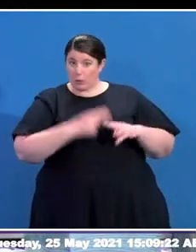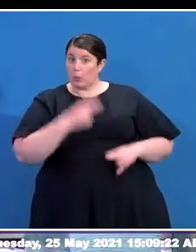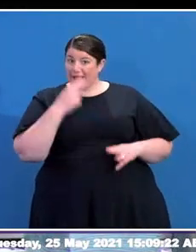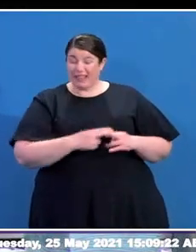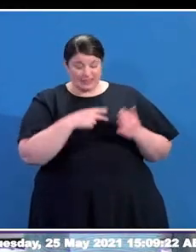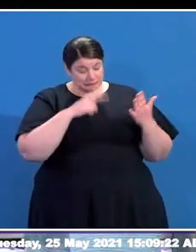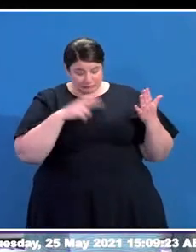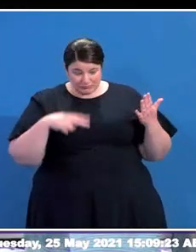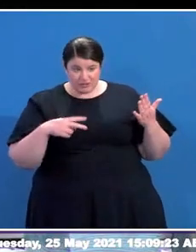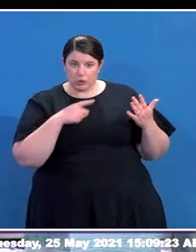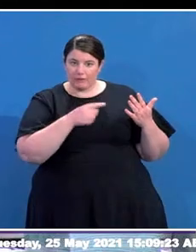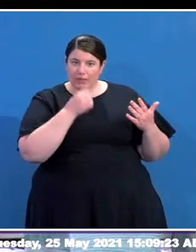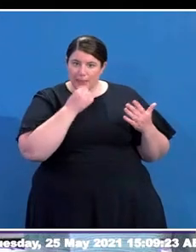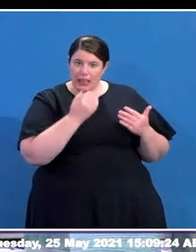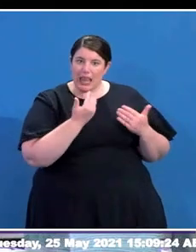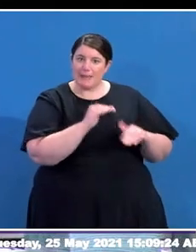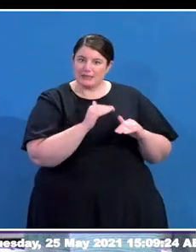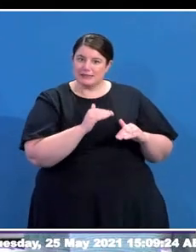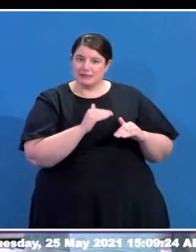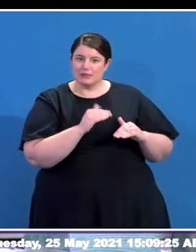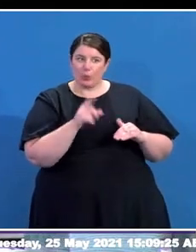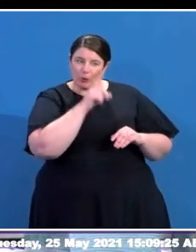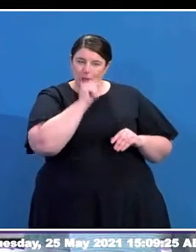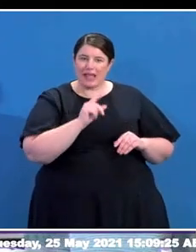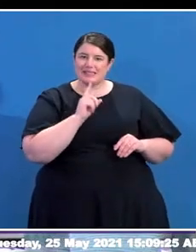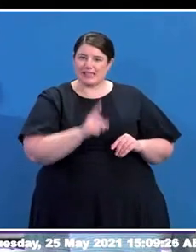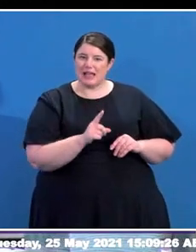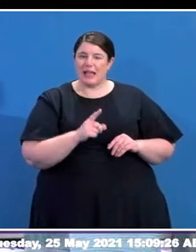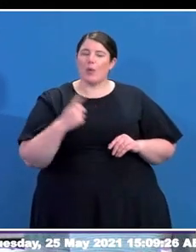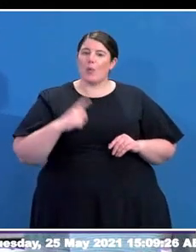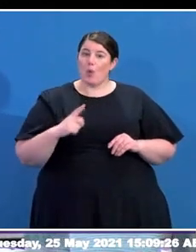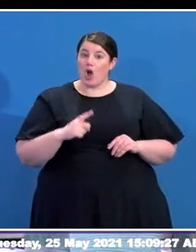somewhat inhibited as to what you could conclude because, in your view, by